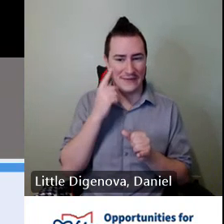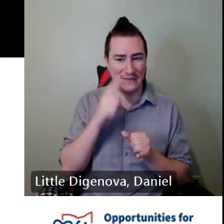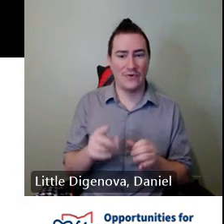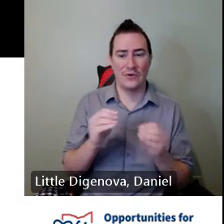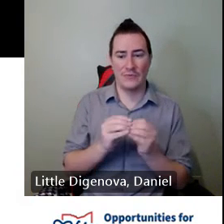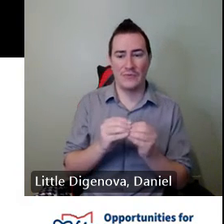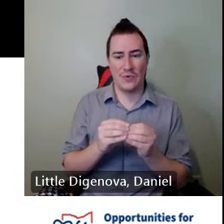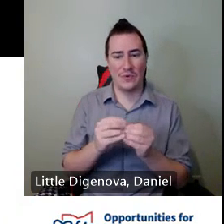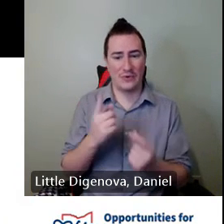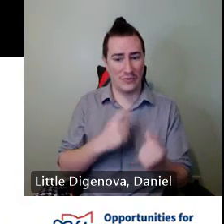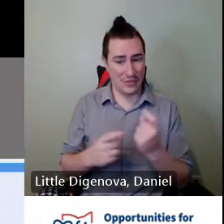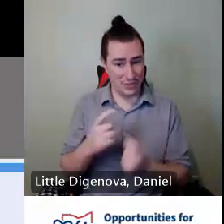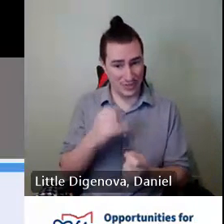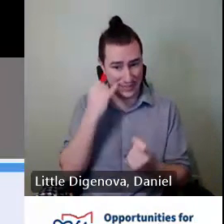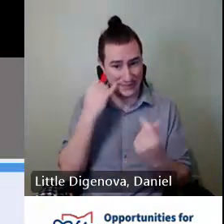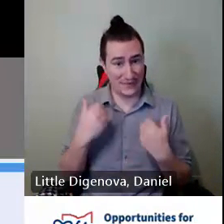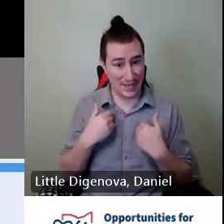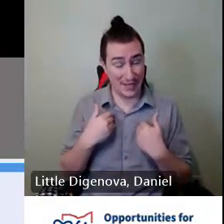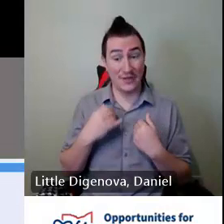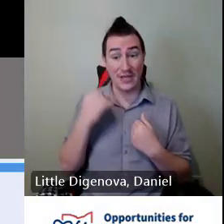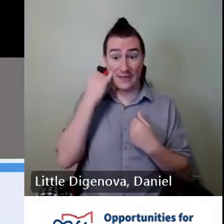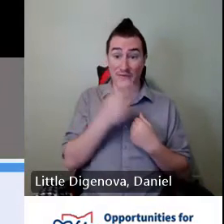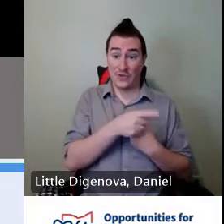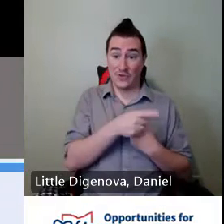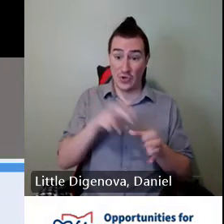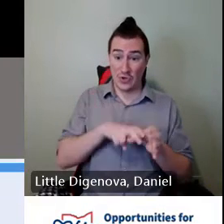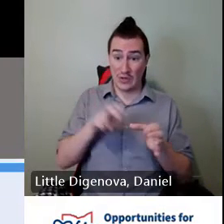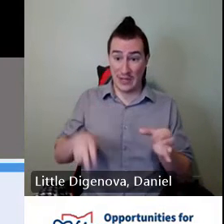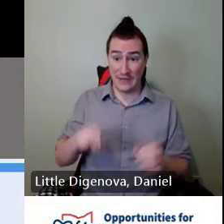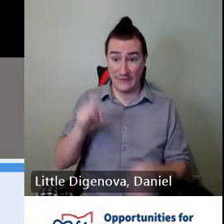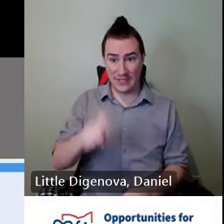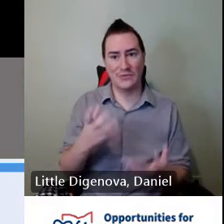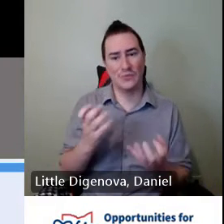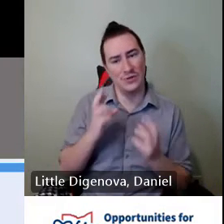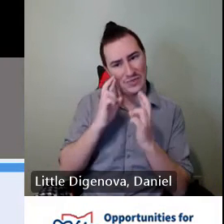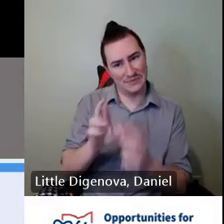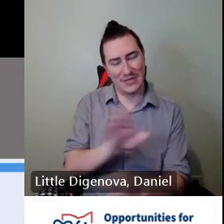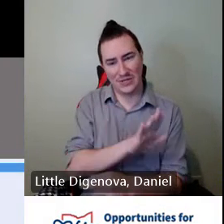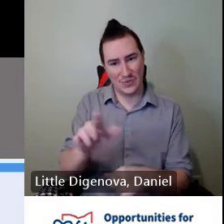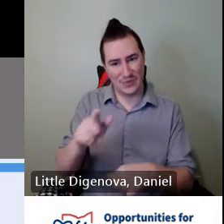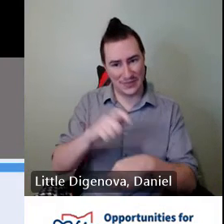If anyone needs to leave, we want to respect your time, but know that the the questions that we address are certainly going